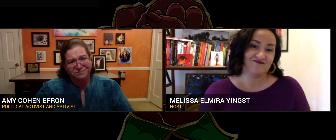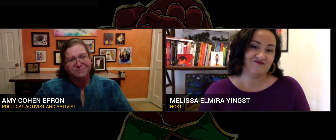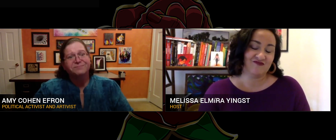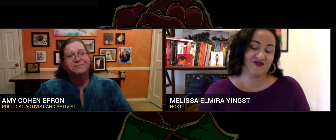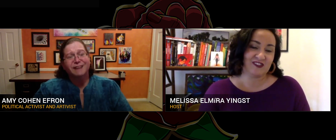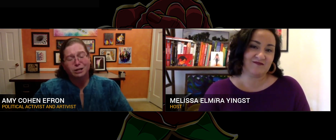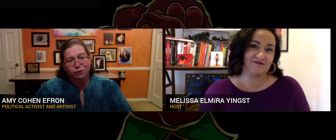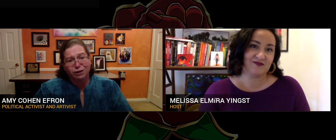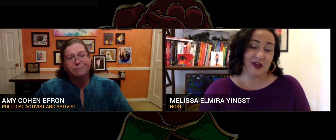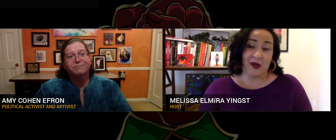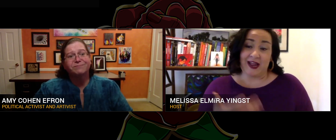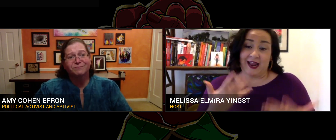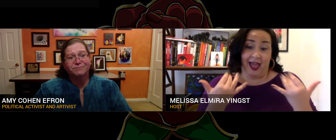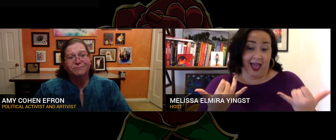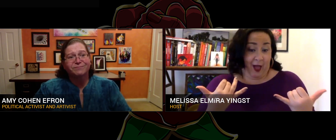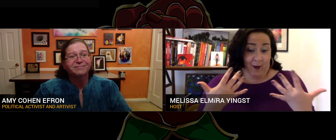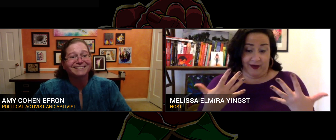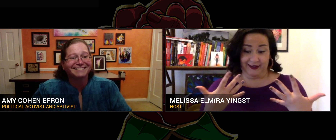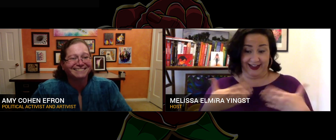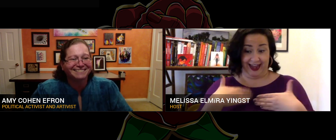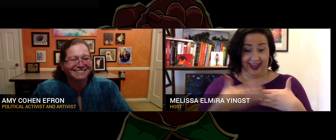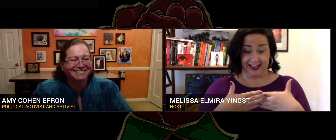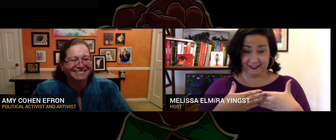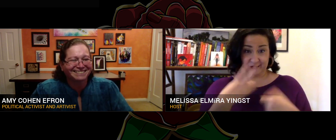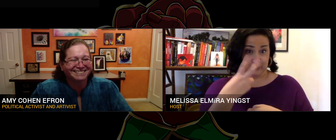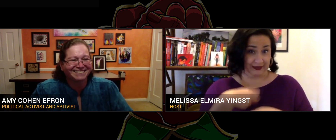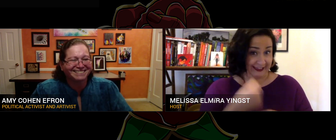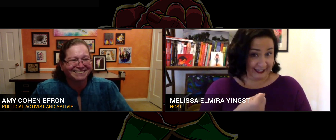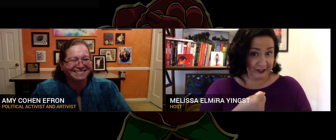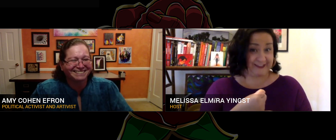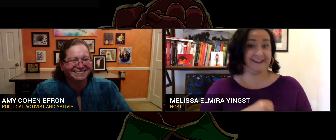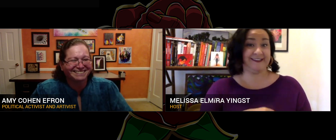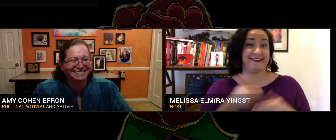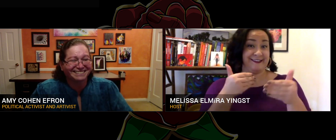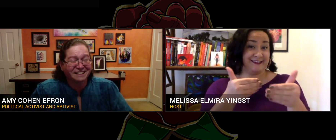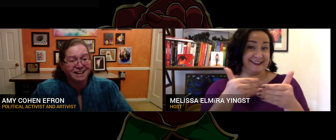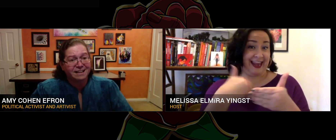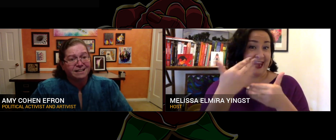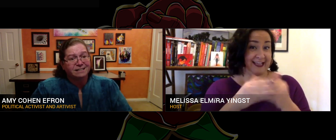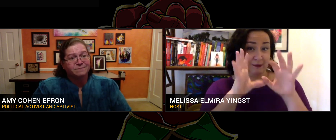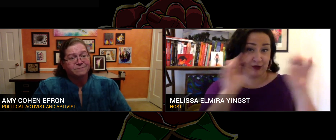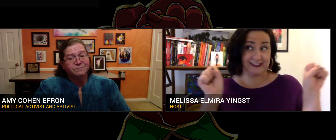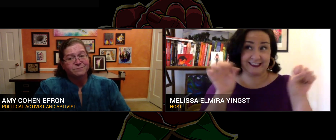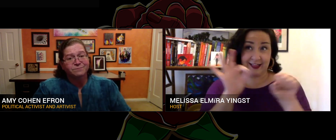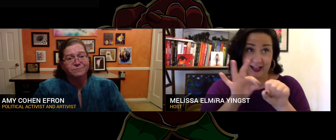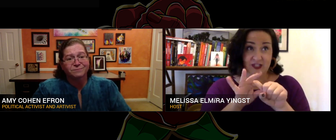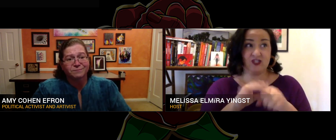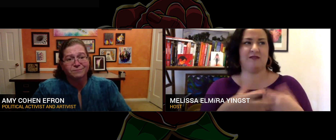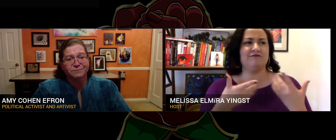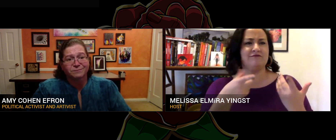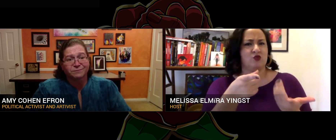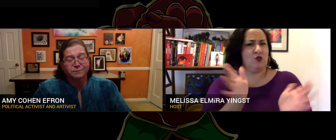That's right. Now, we have the next two years til the next Presidential election.